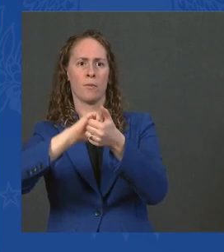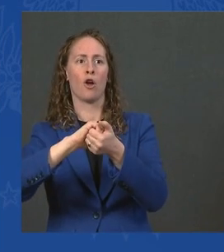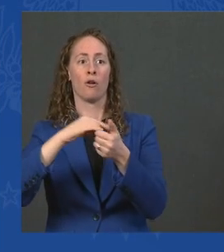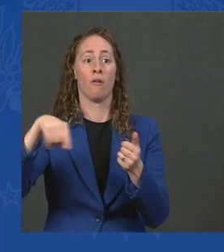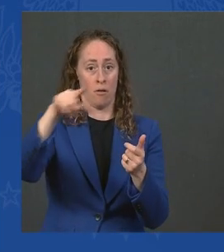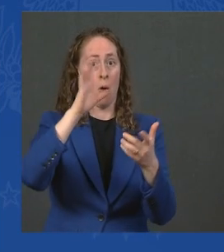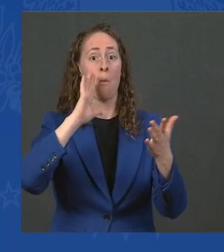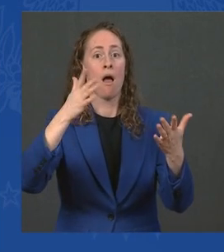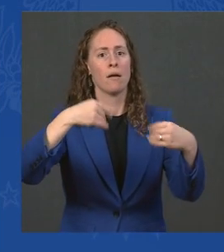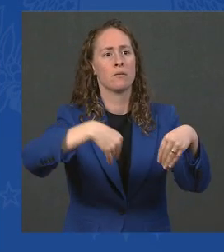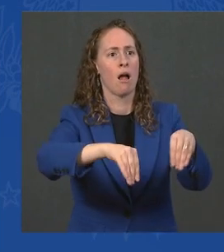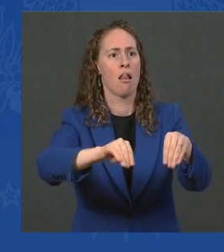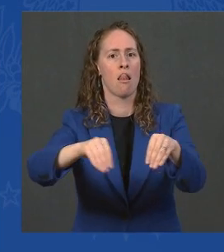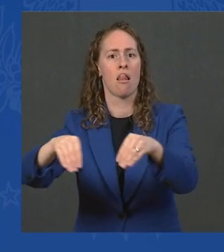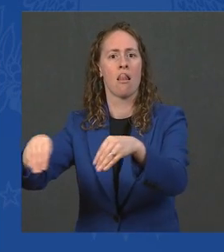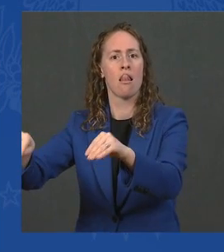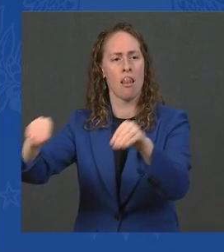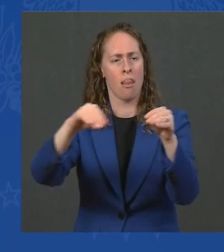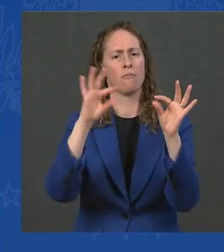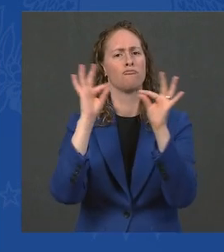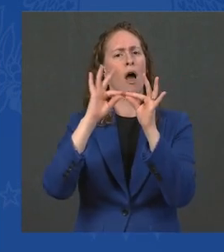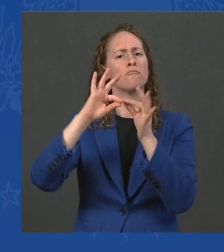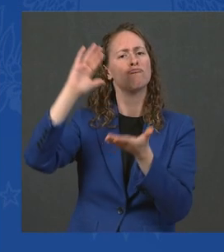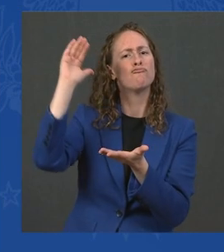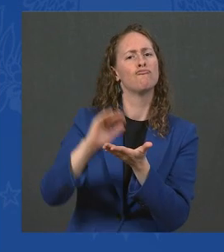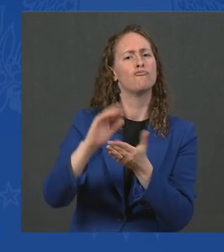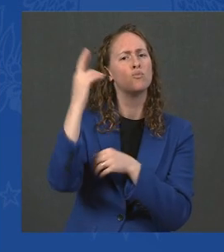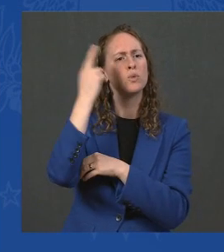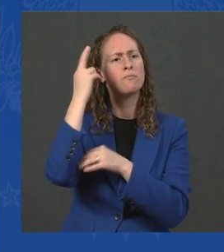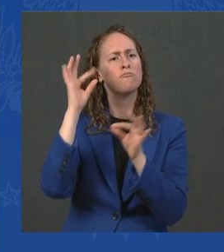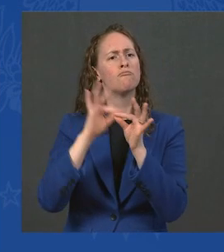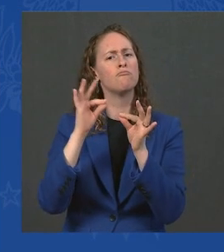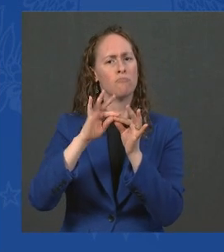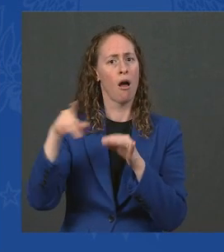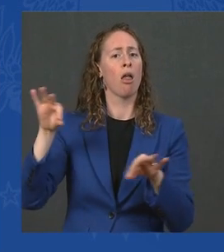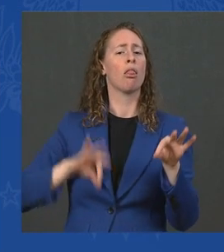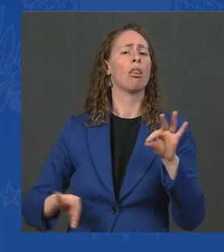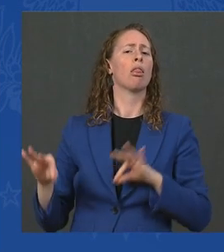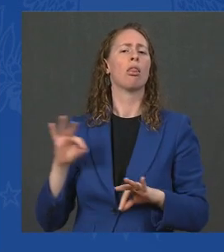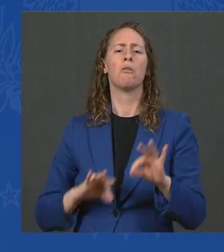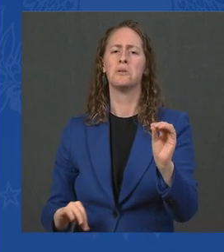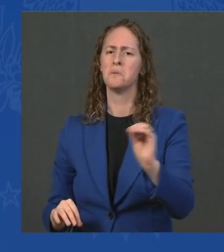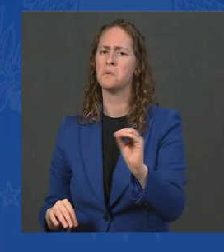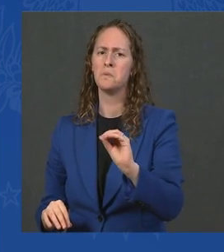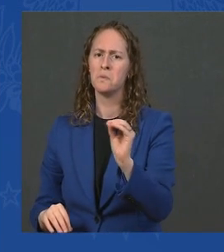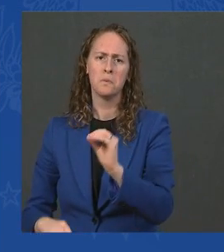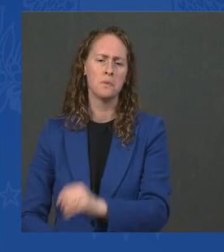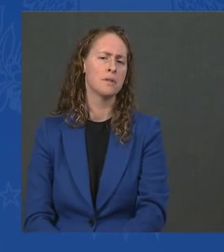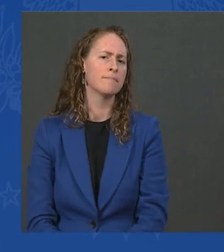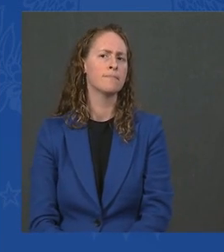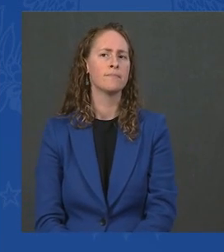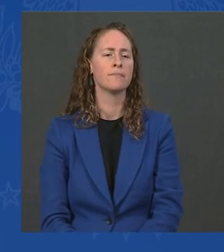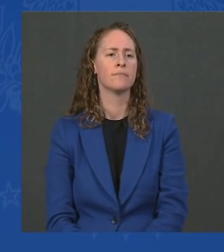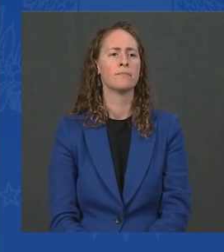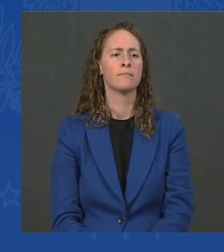they're going to charge no more than it costs them to buy the tests from the manufacturers. And that will be the same way for the next three months.